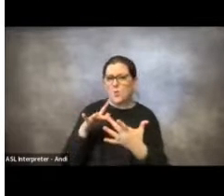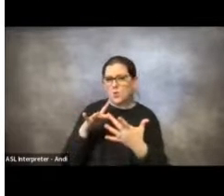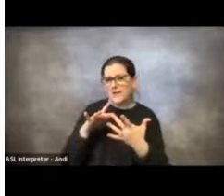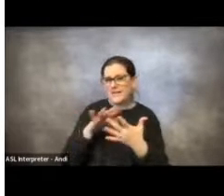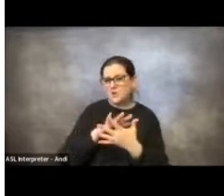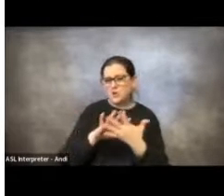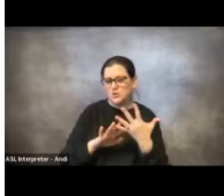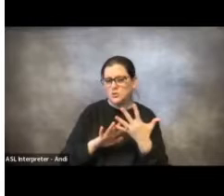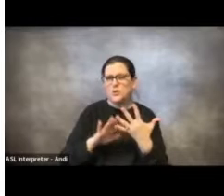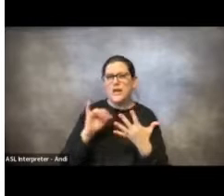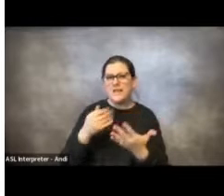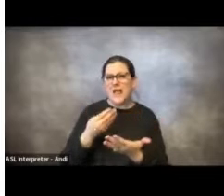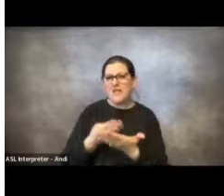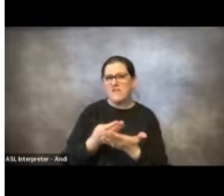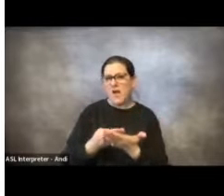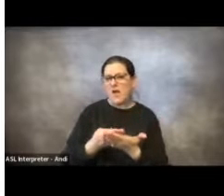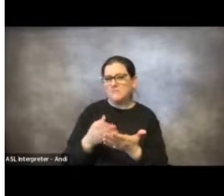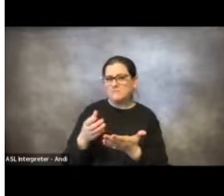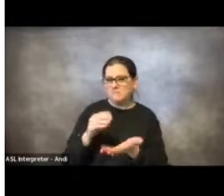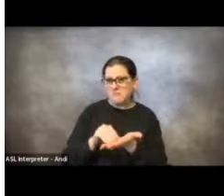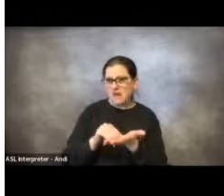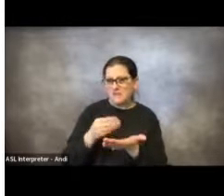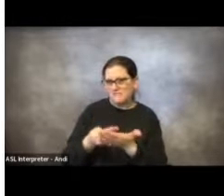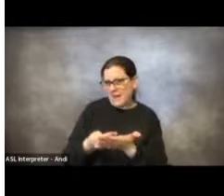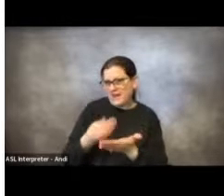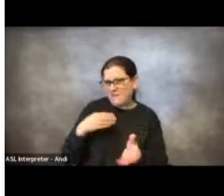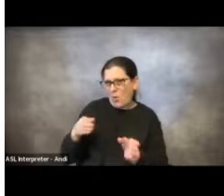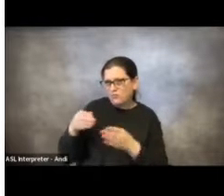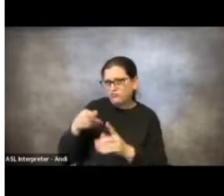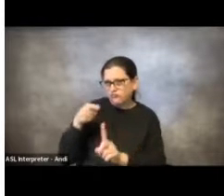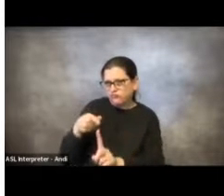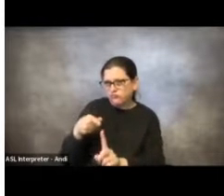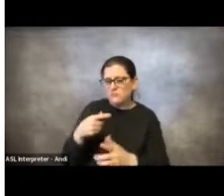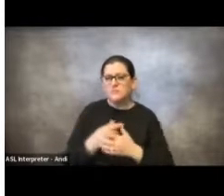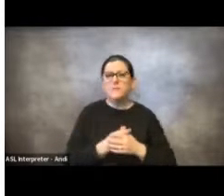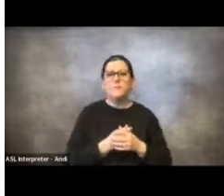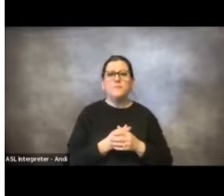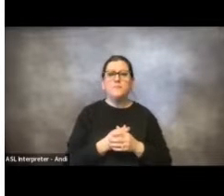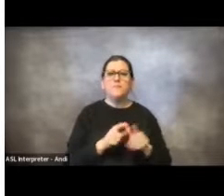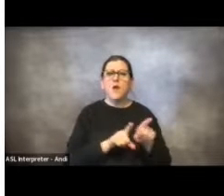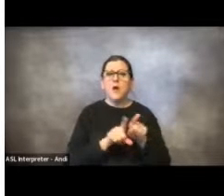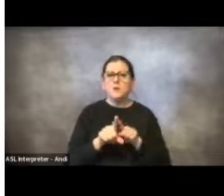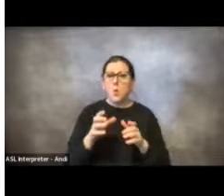that fund kind of funds that. And we will also want to maintain our partnership with